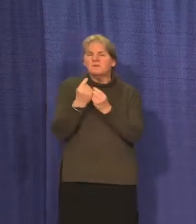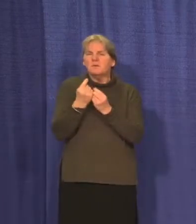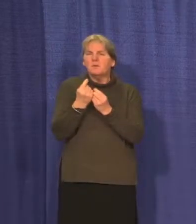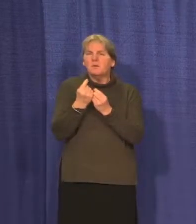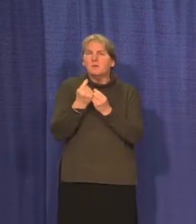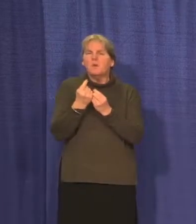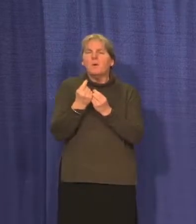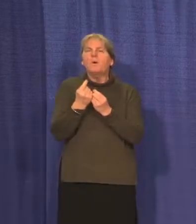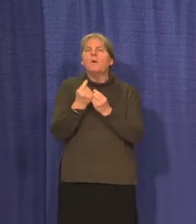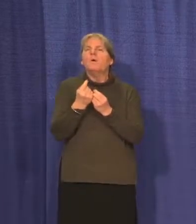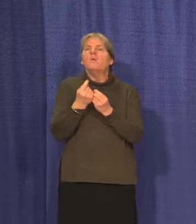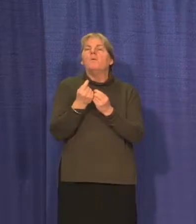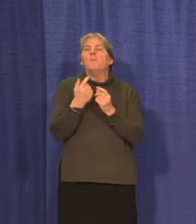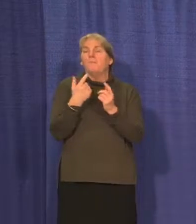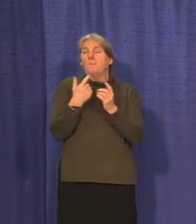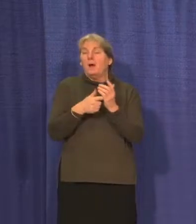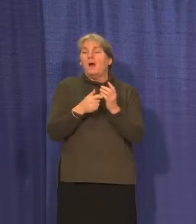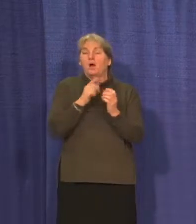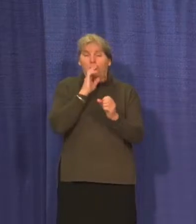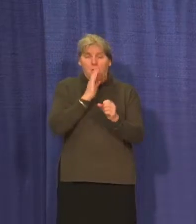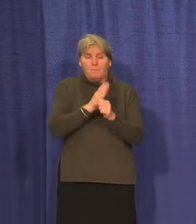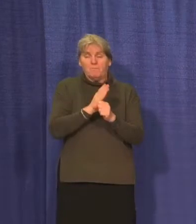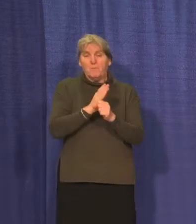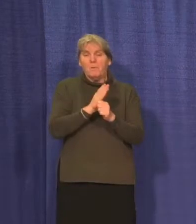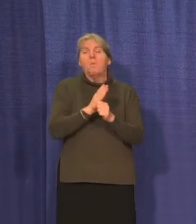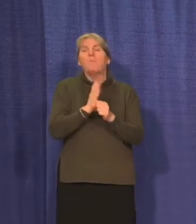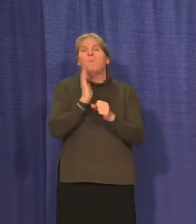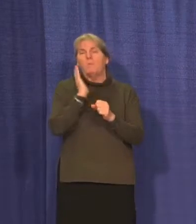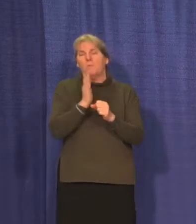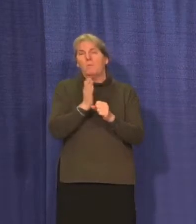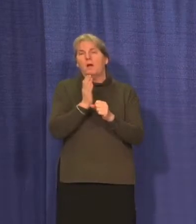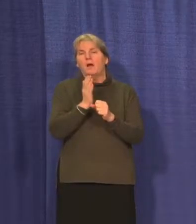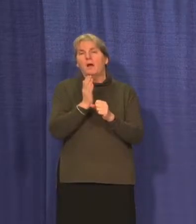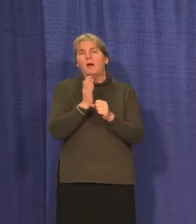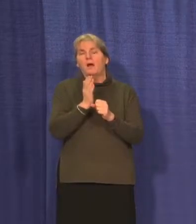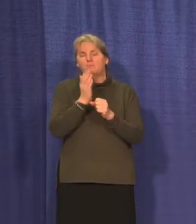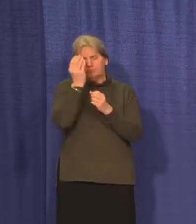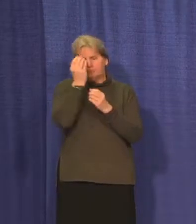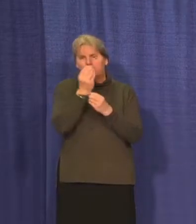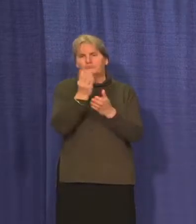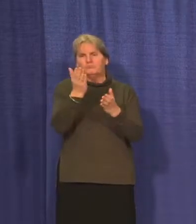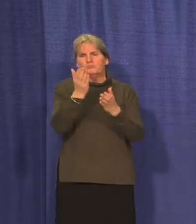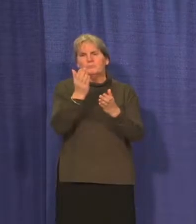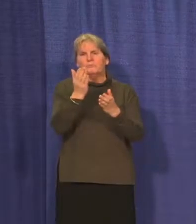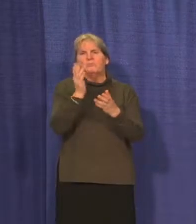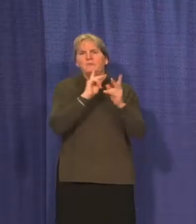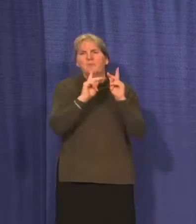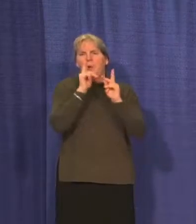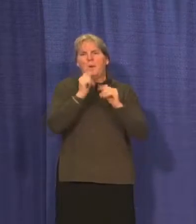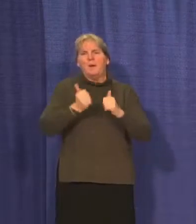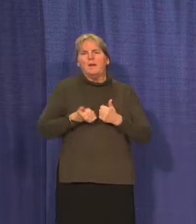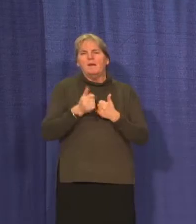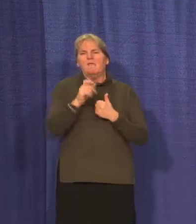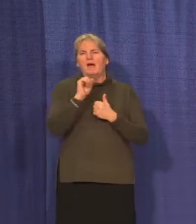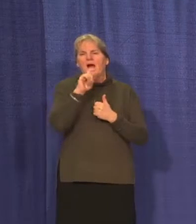still being worked out. Once we have all that confirmed, we will make sure of course that Atlin residents as well as Yukon